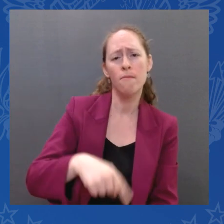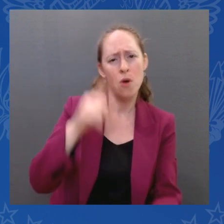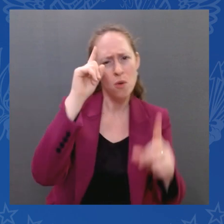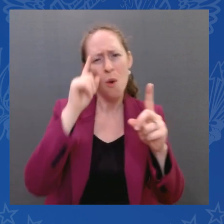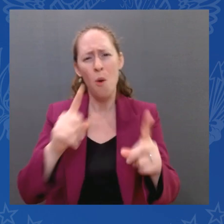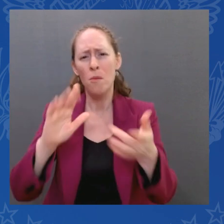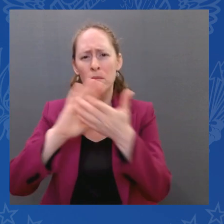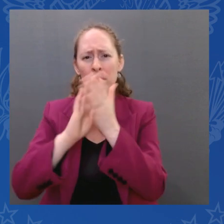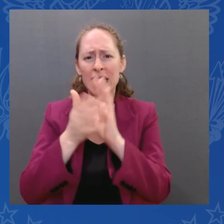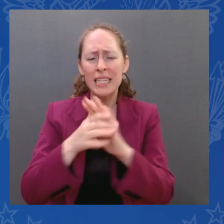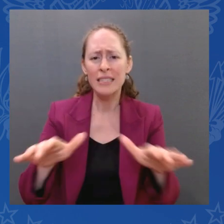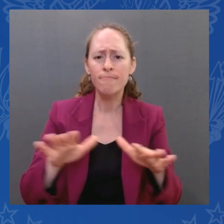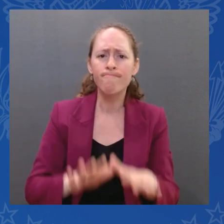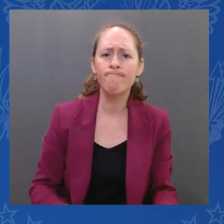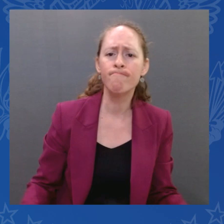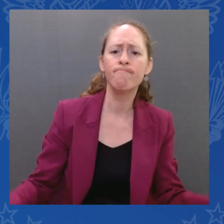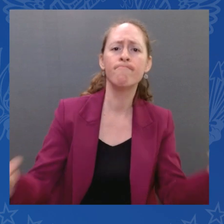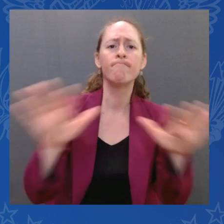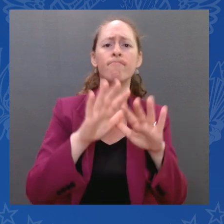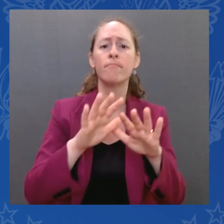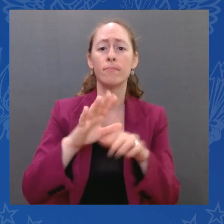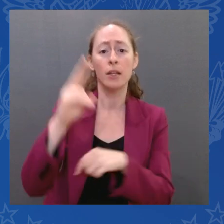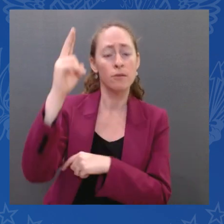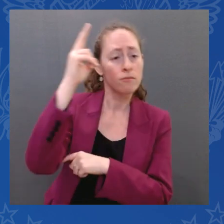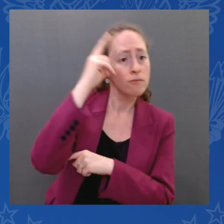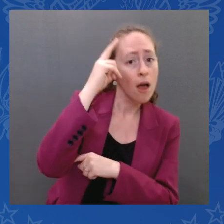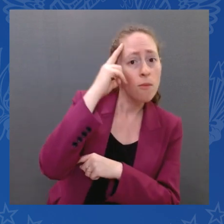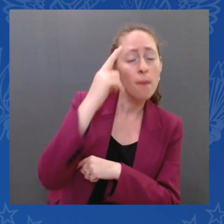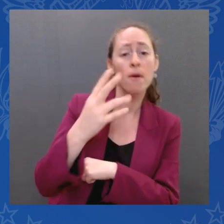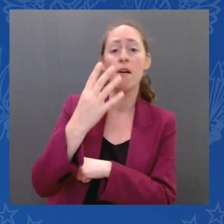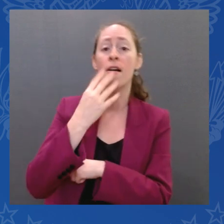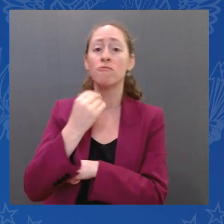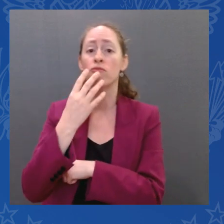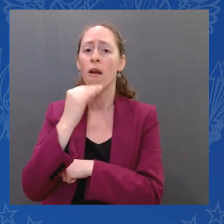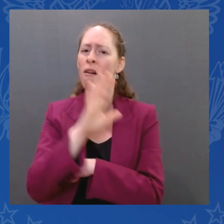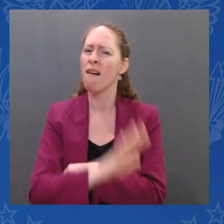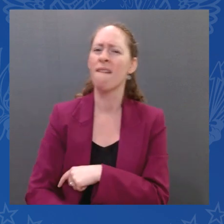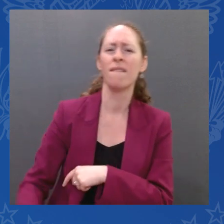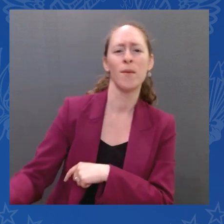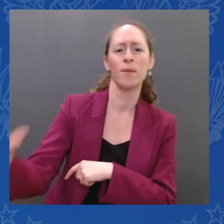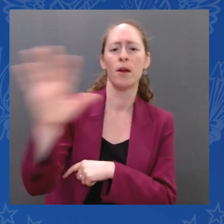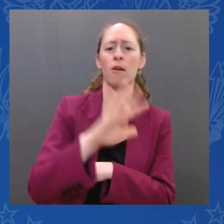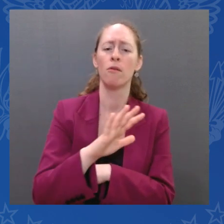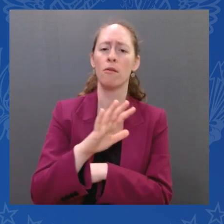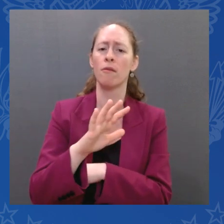a regional vision of prosperity, integration, peace and security